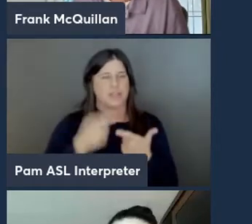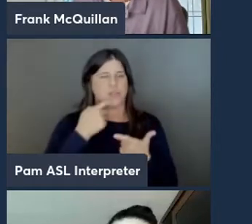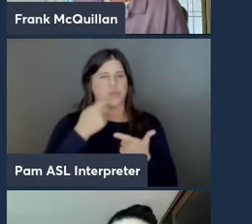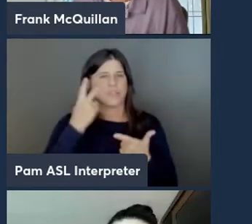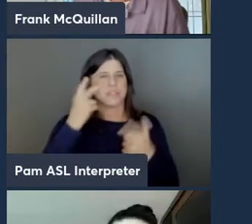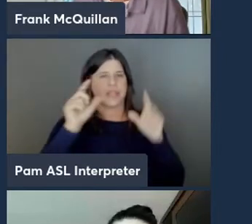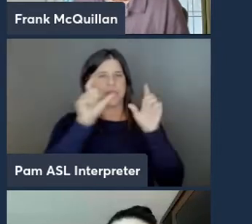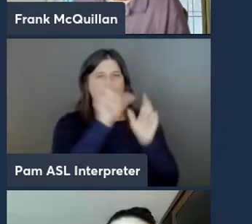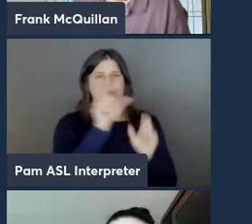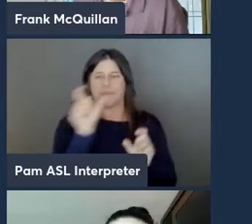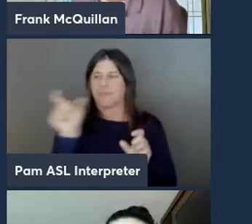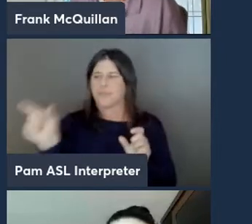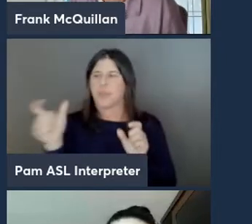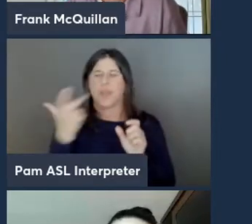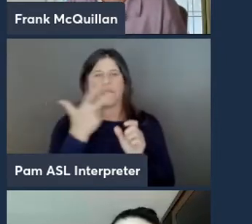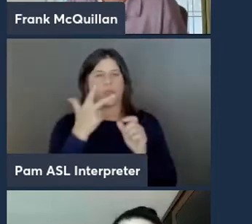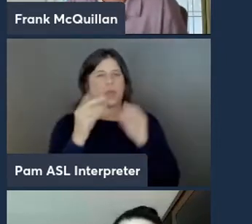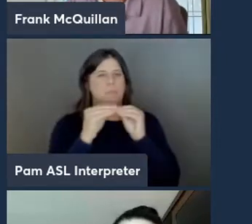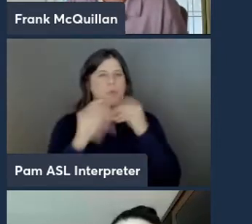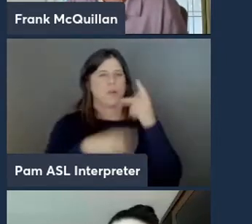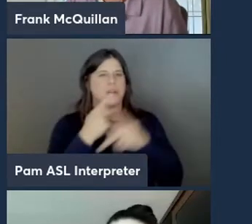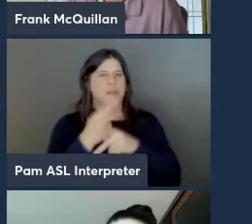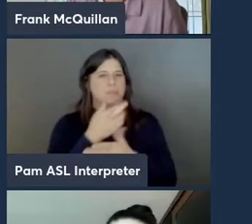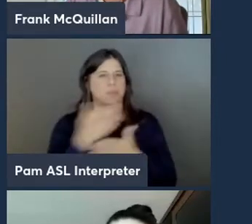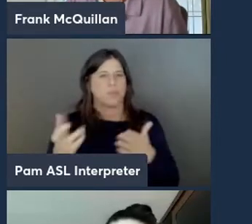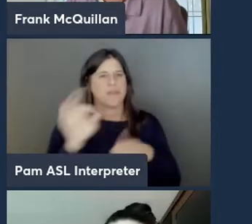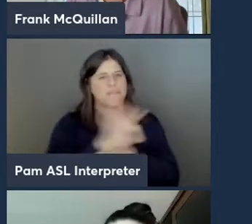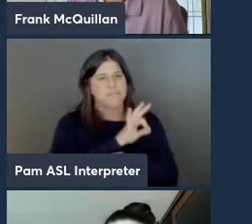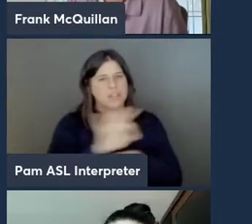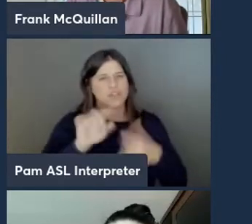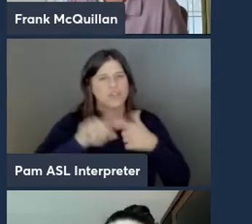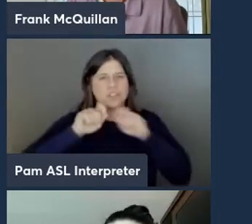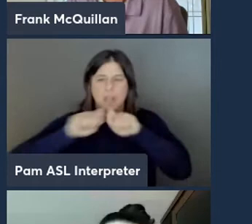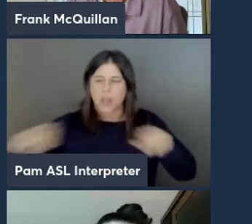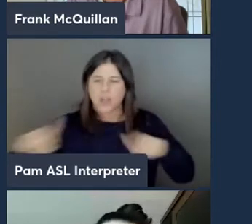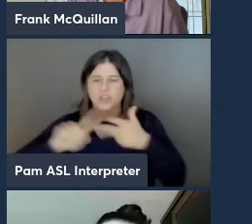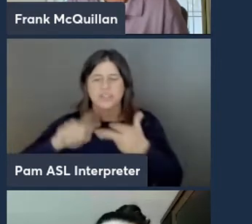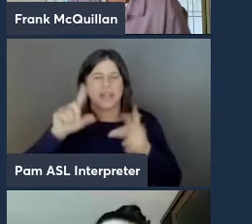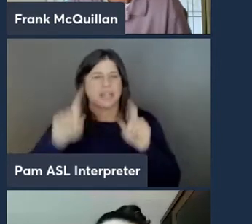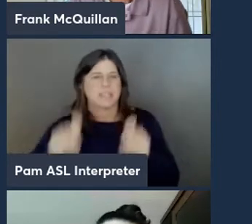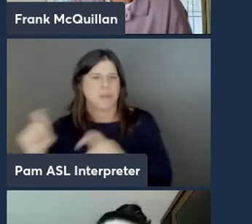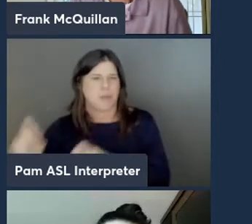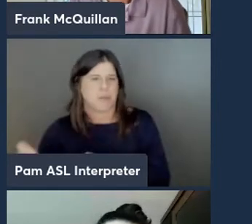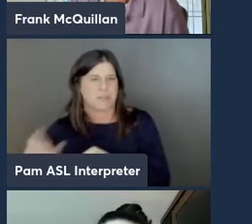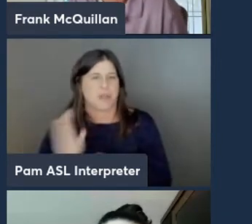more types of resources, features, launches, and experiments. In our bookstore, you can kind of see